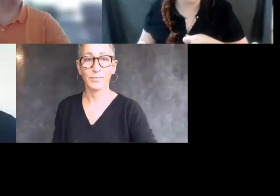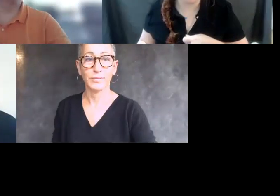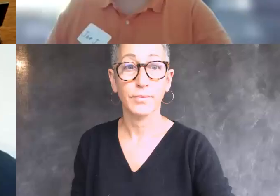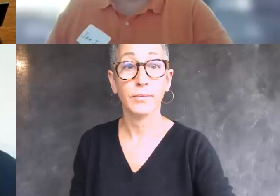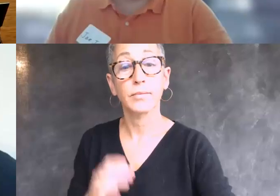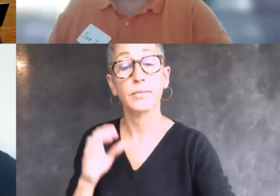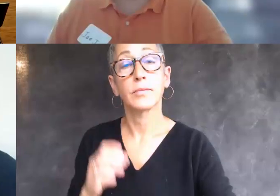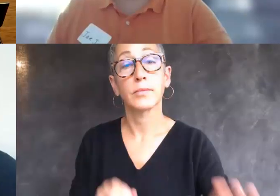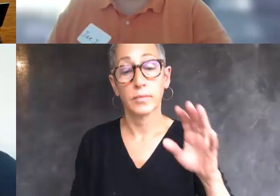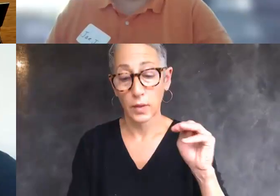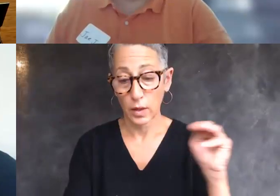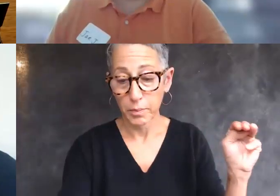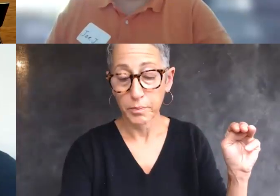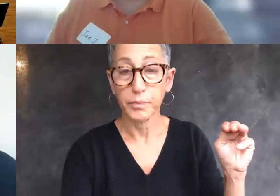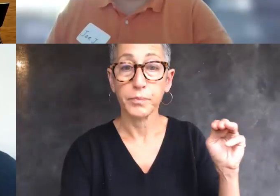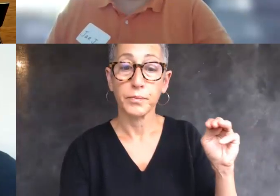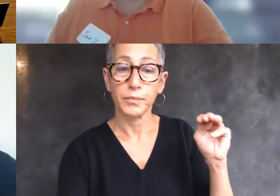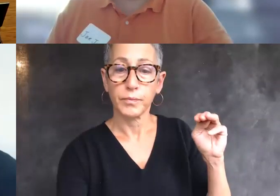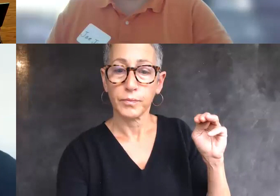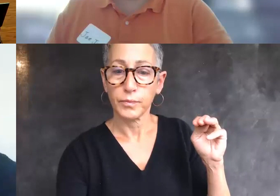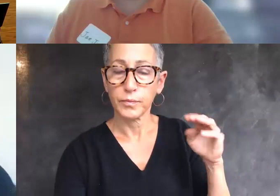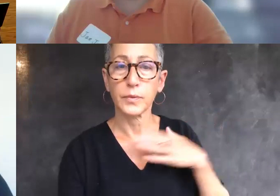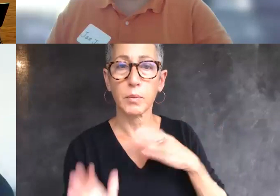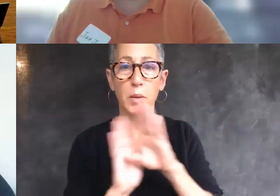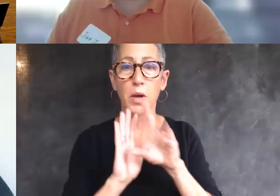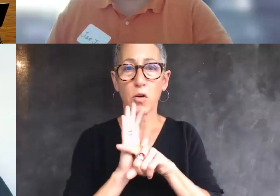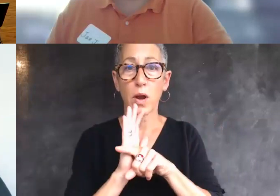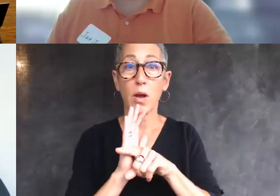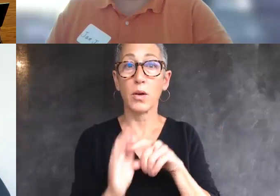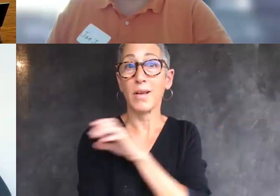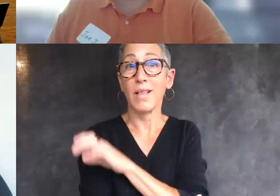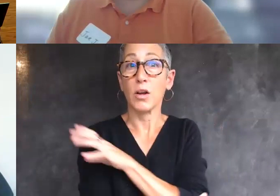Dr. Obari Cartman, my background is clinical and community psychology.